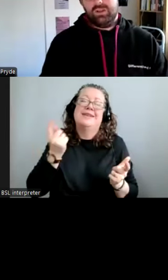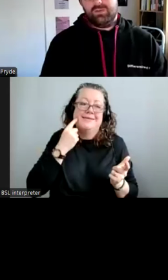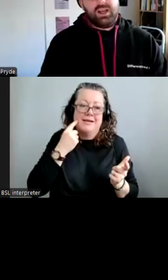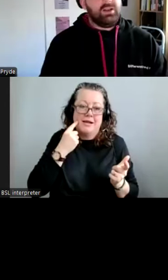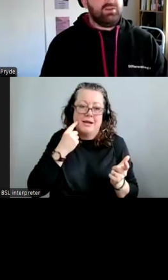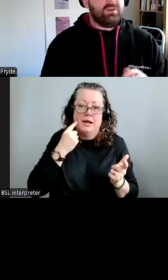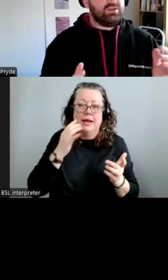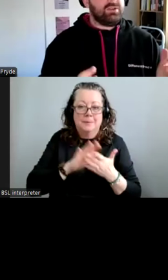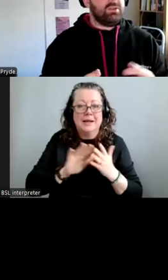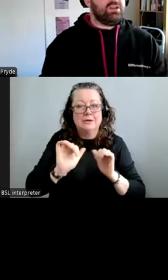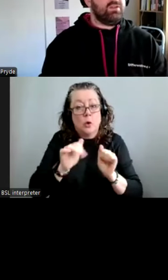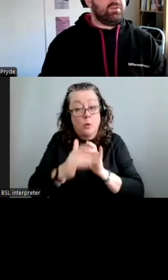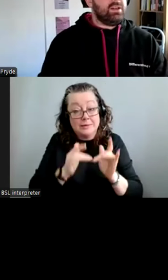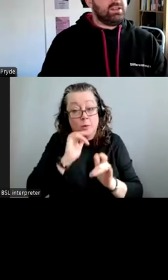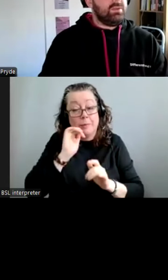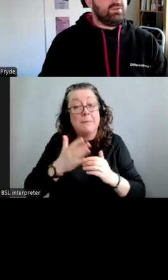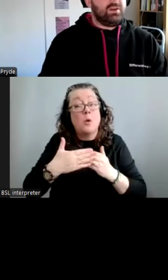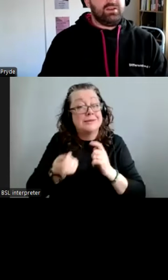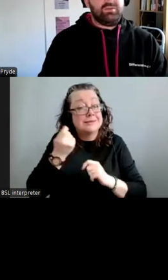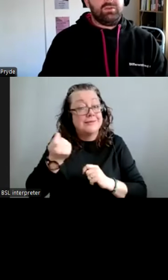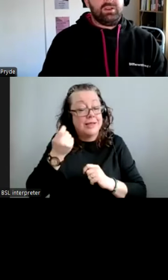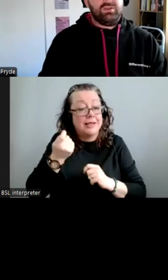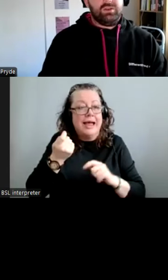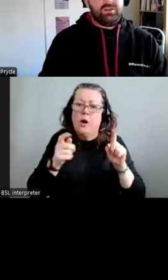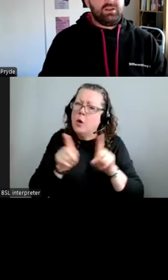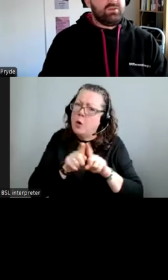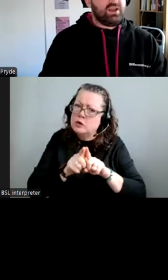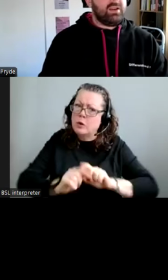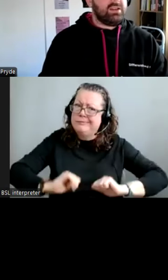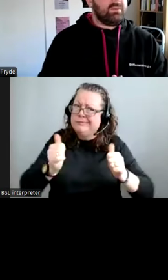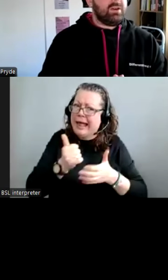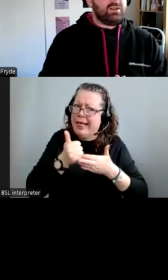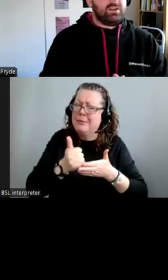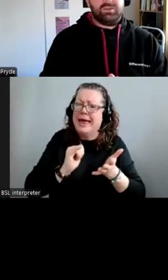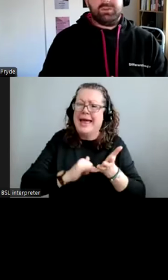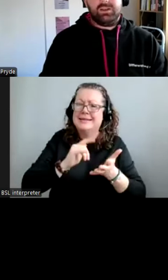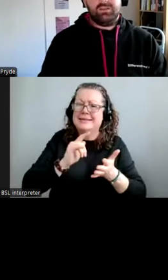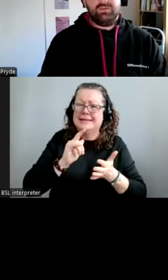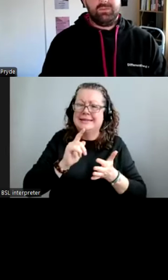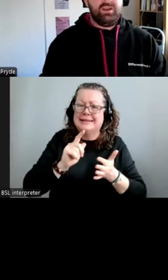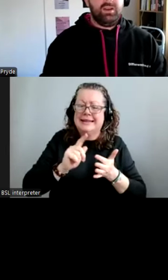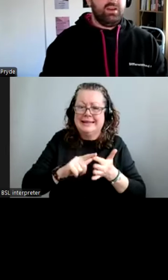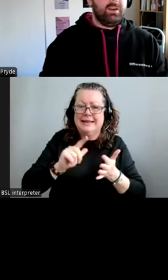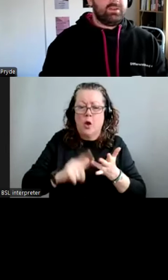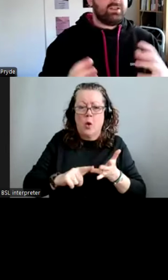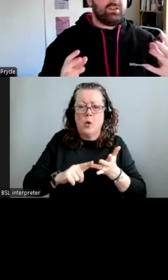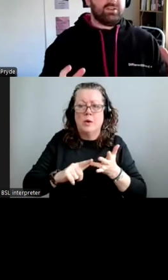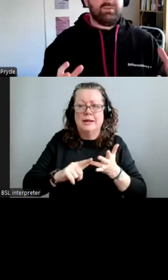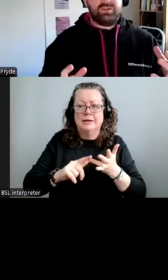From another angle, it's also really great for SEO and improving your rankings from a marketing perspective. Such structure.